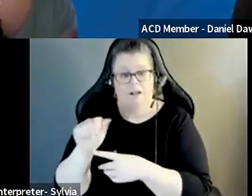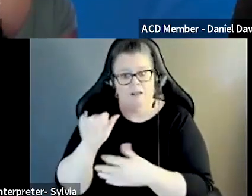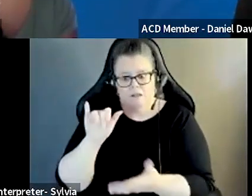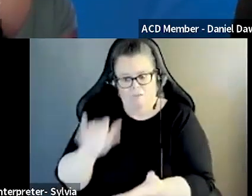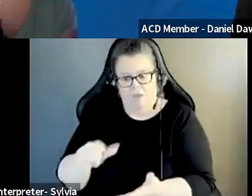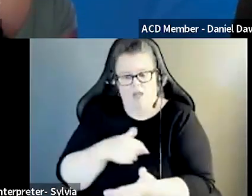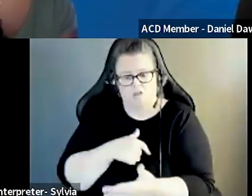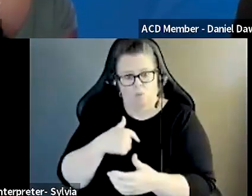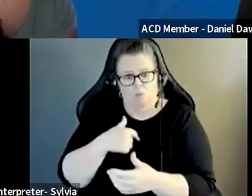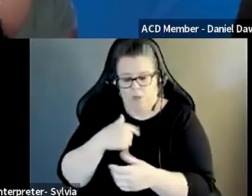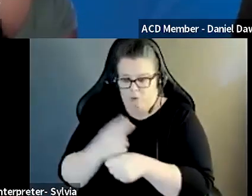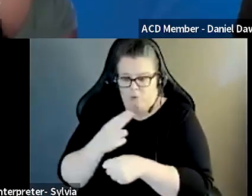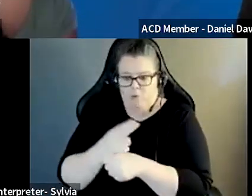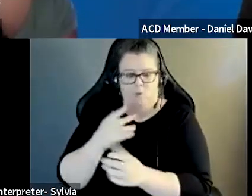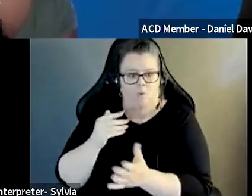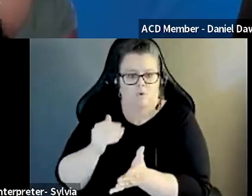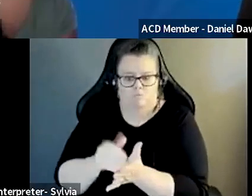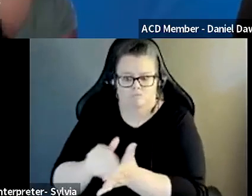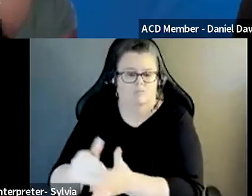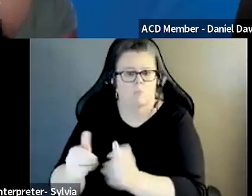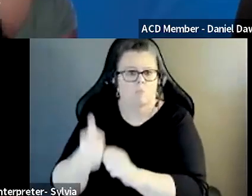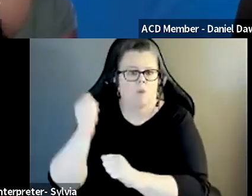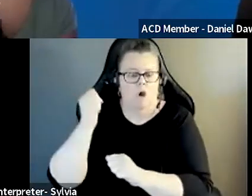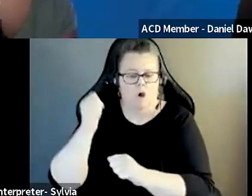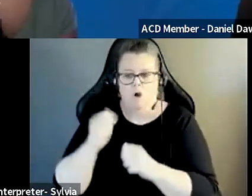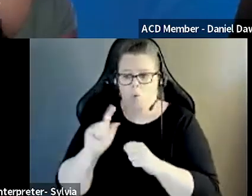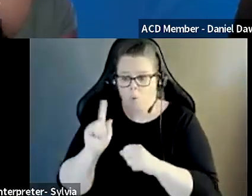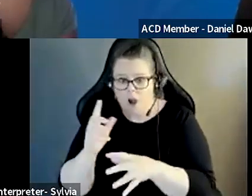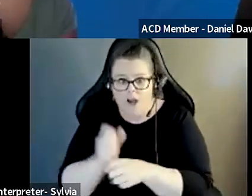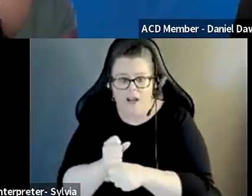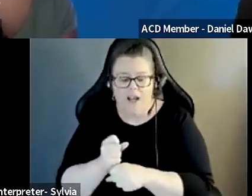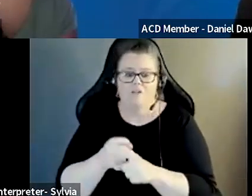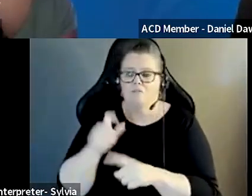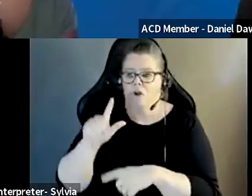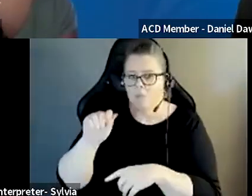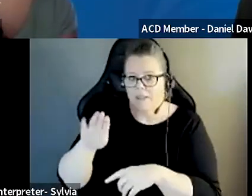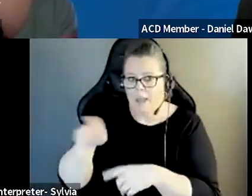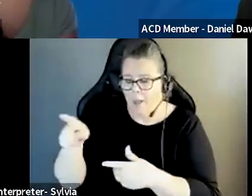And the collection of that data often comes from laboratory information management systems, from reference laboratories, et cetera,